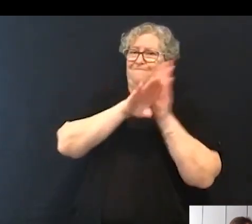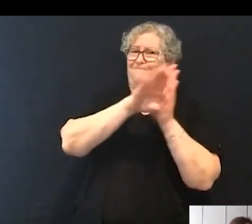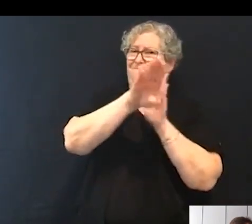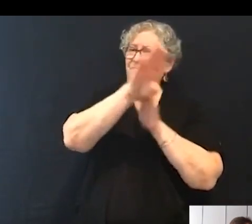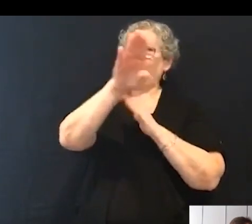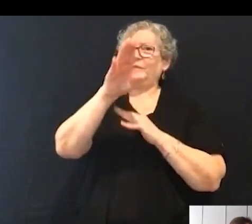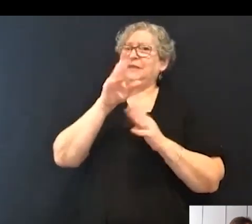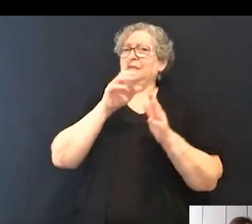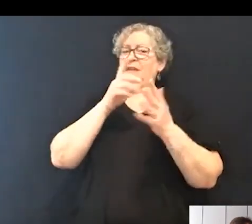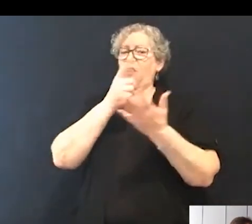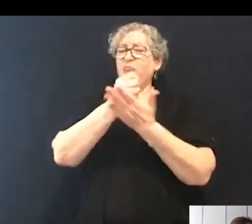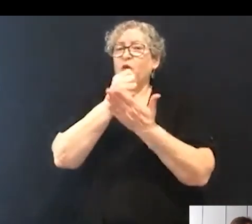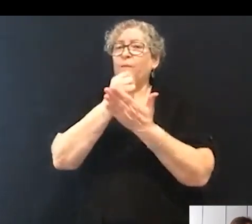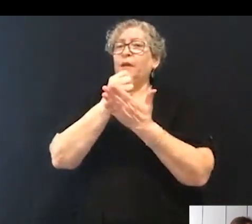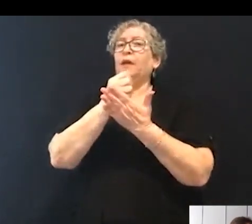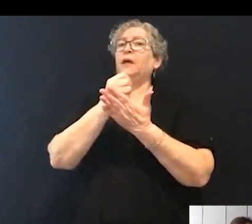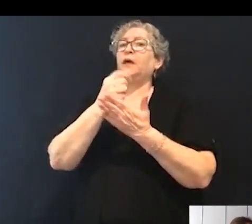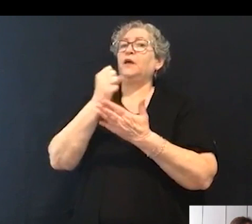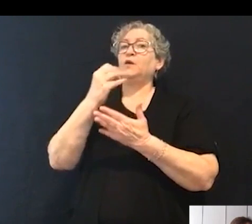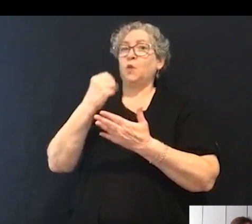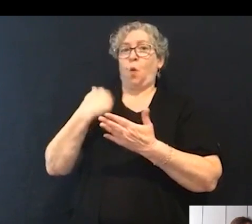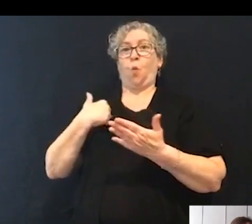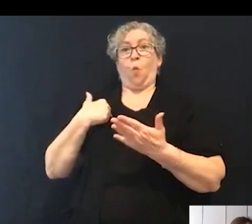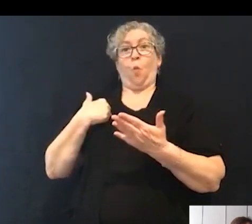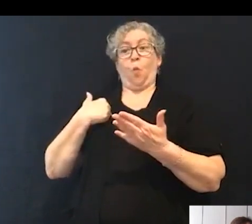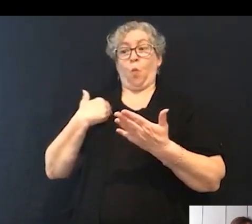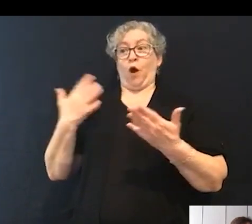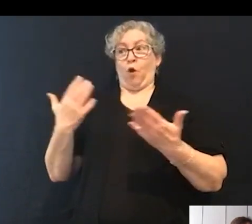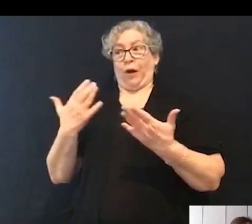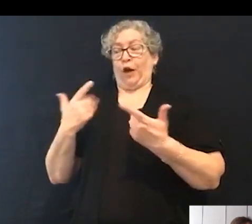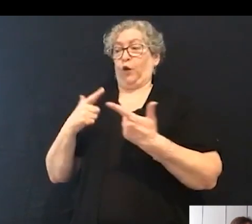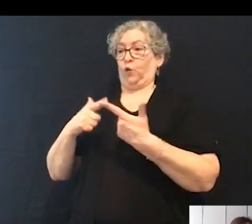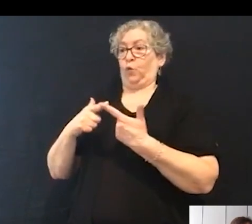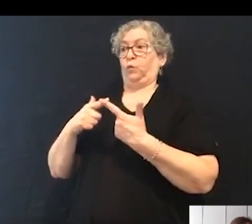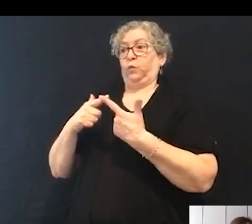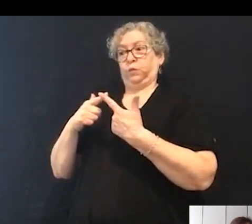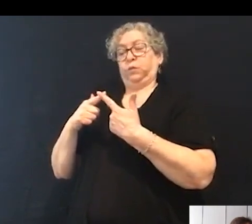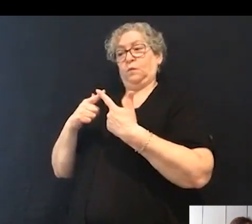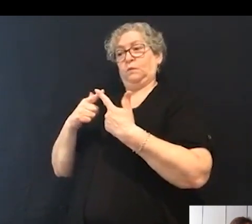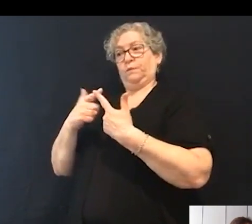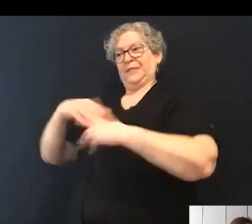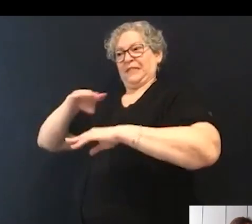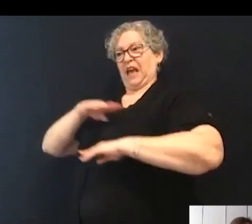therapies. So the unmet need is, here, extensive.